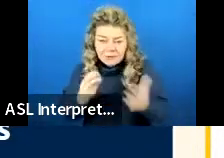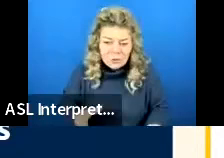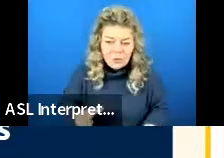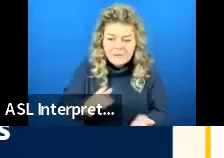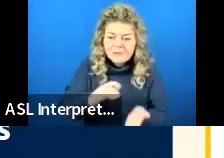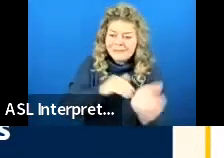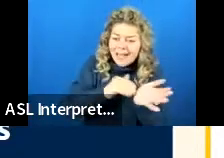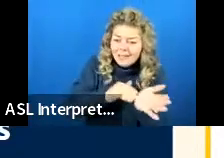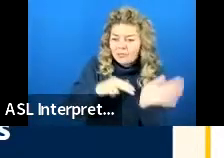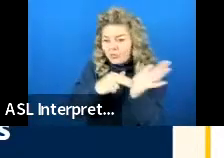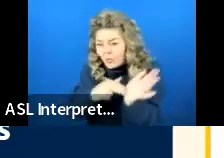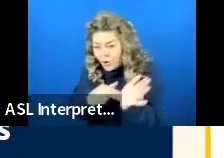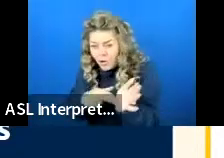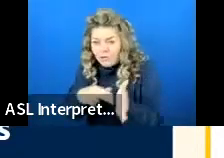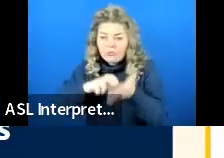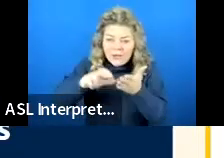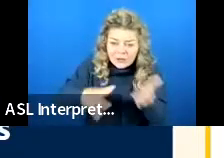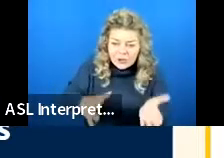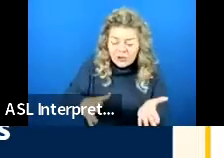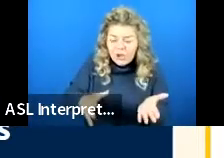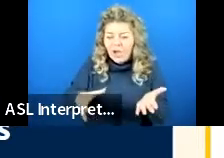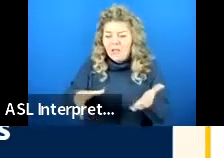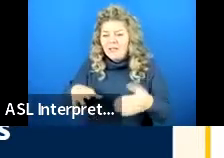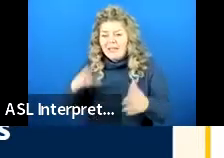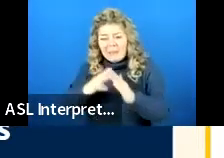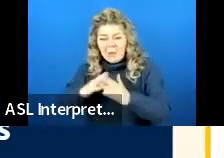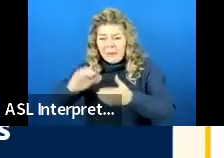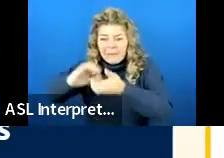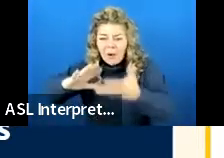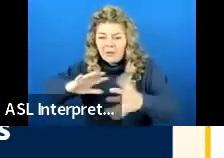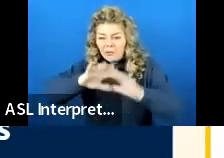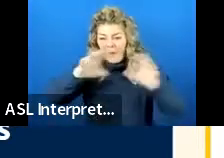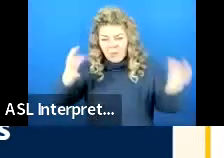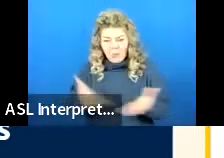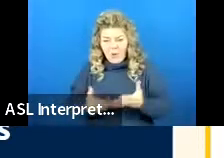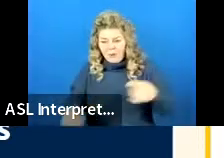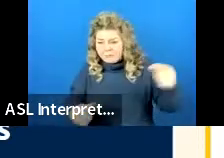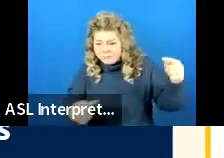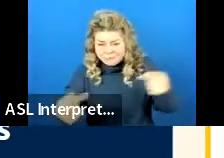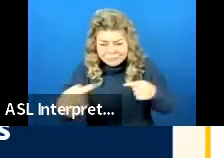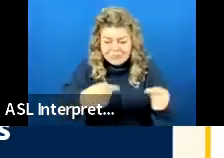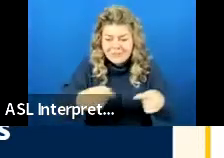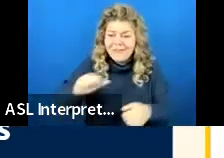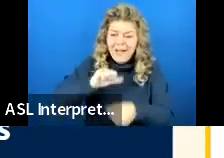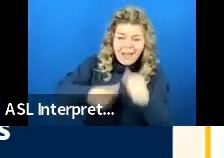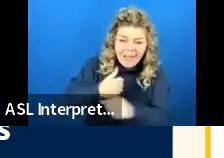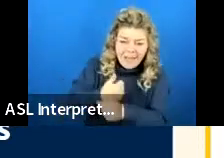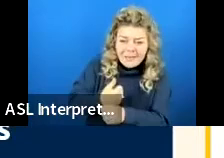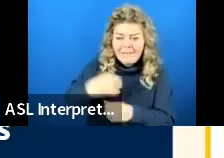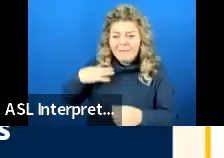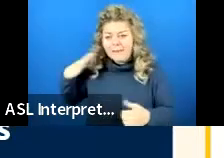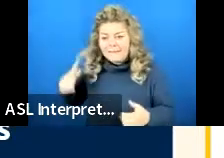our researchers, our community partners around the world, alumni, volunteers, artists, activists and donors.